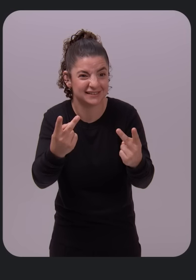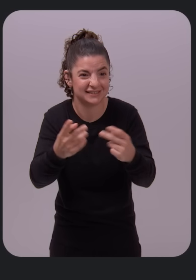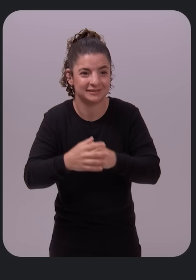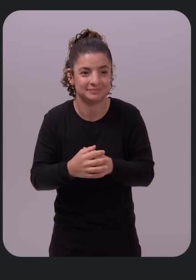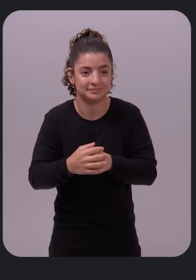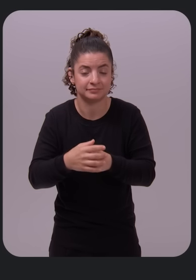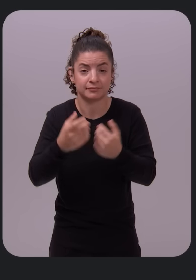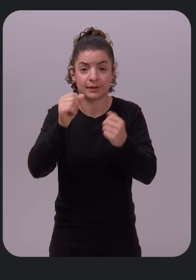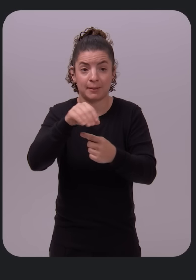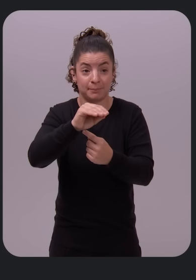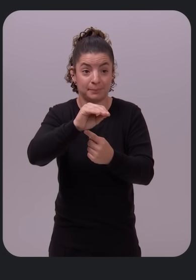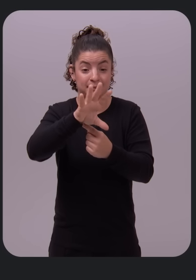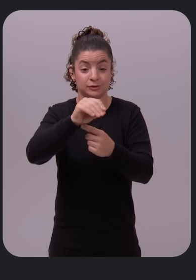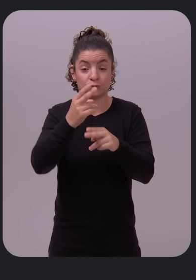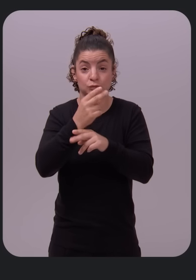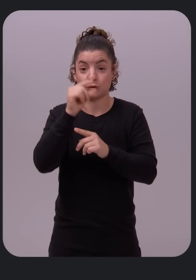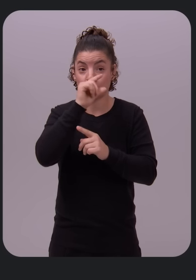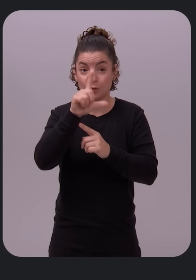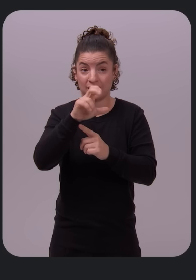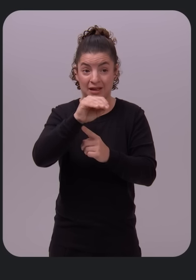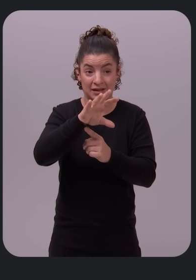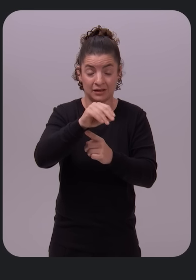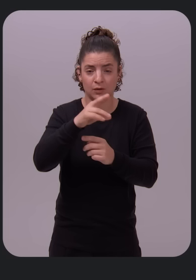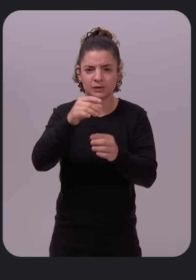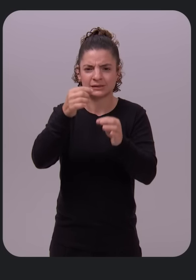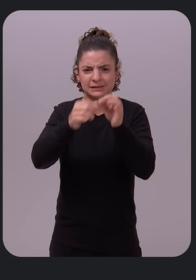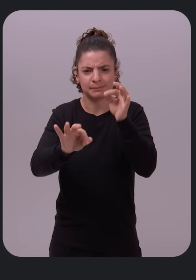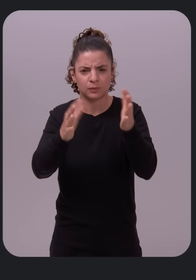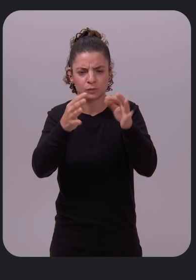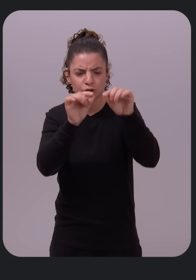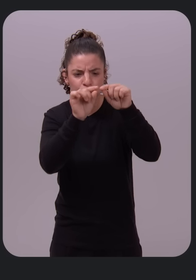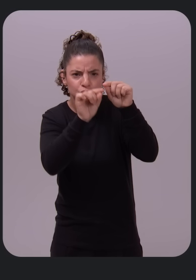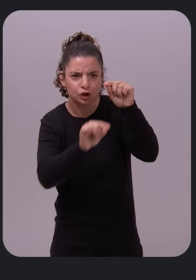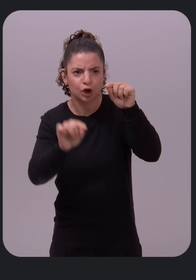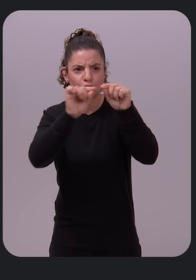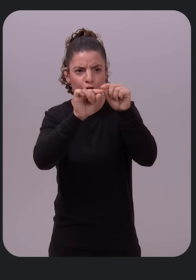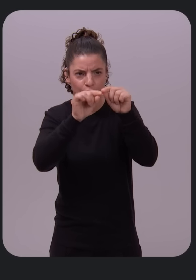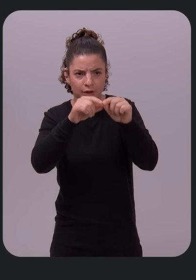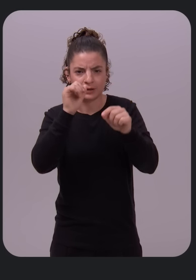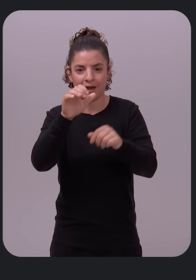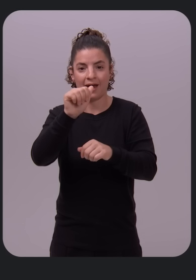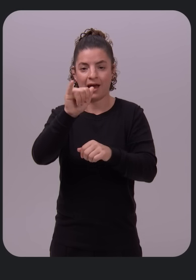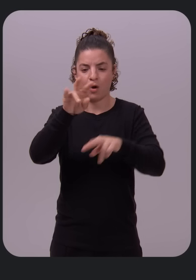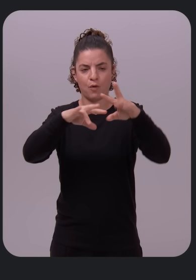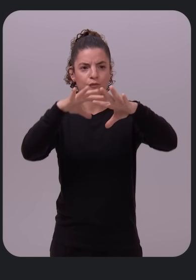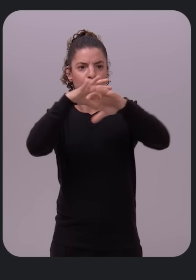Snap a picture with Google Lens, or simply circle the search, and you can get an AI overview instantly.